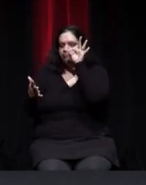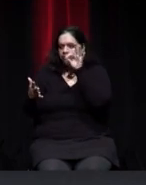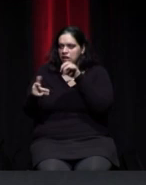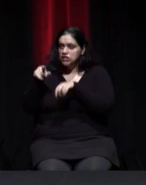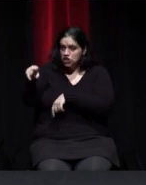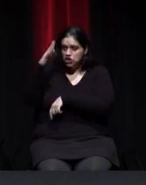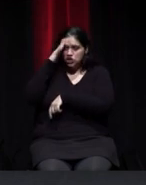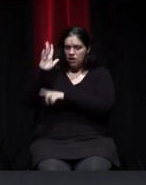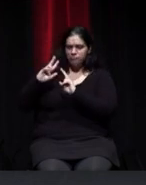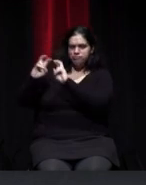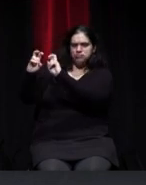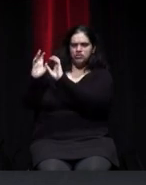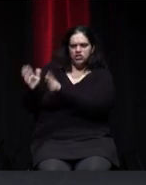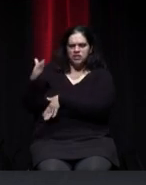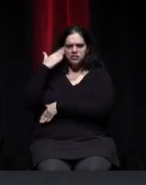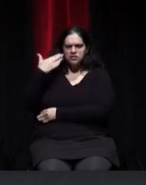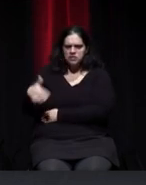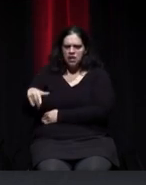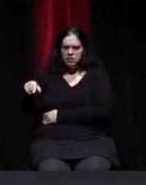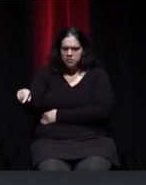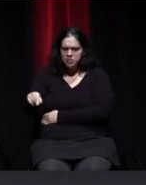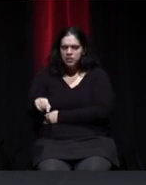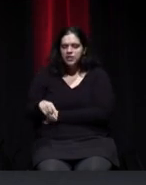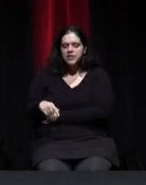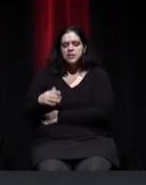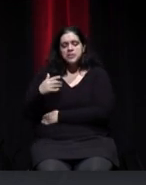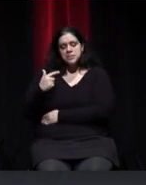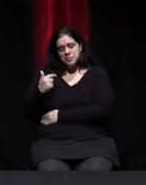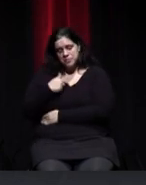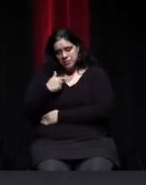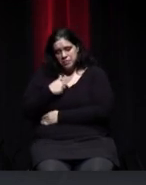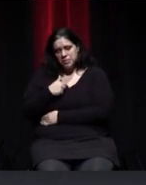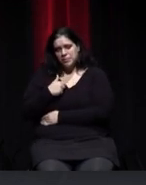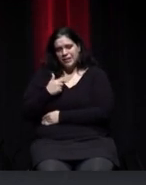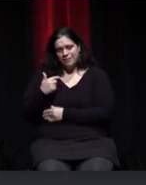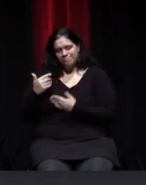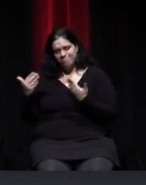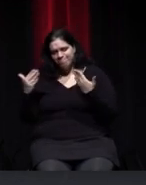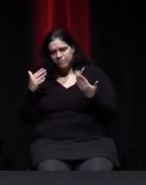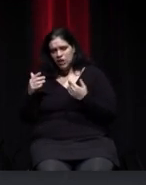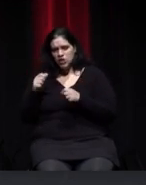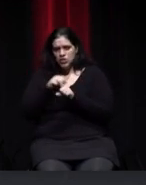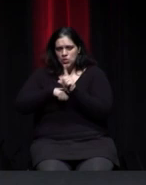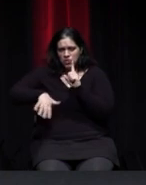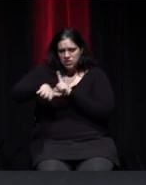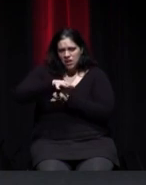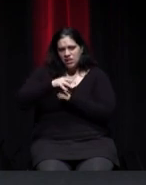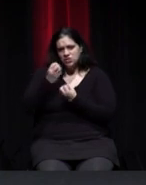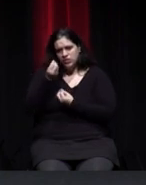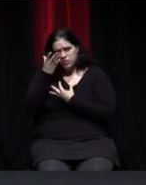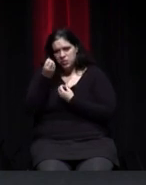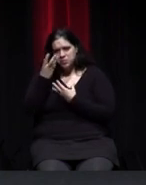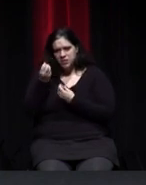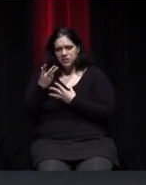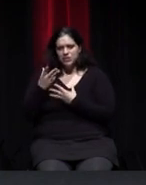For me it seems paradoxical, that's why I think maybe the name information society has already expired.